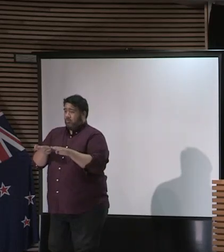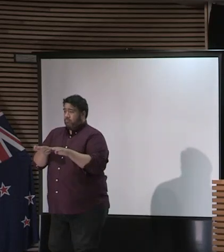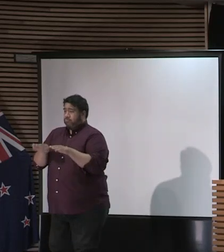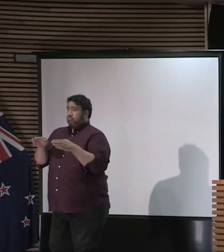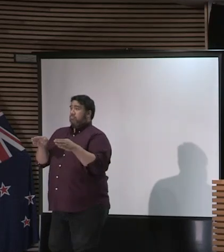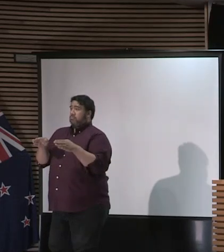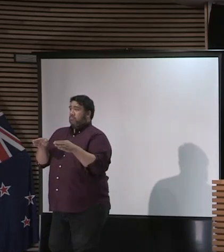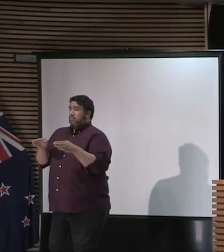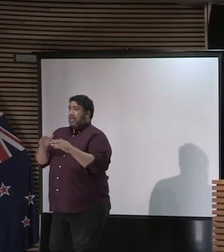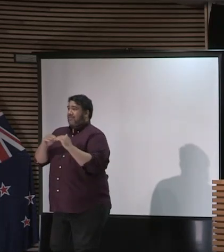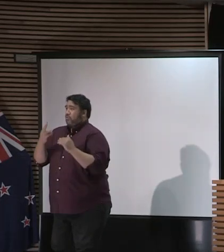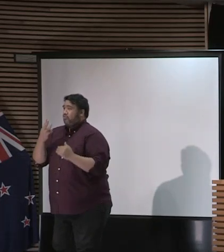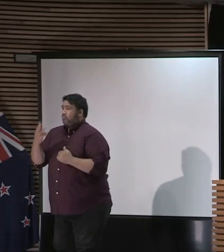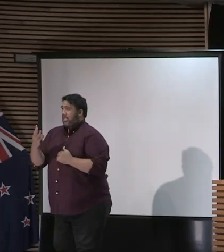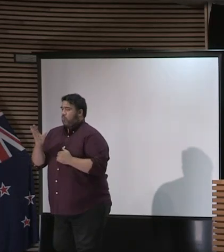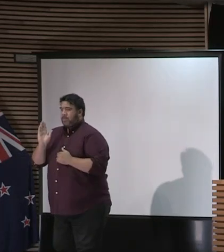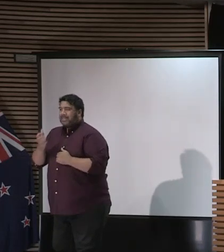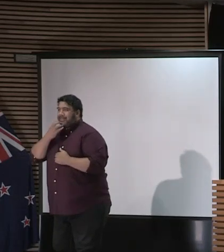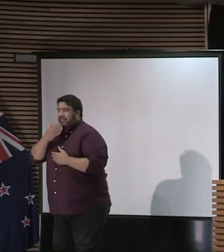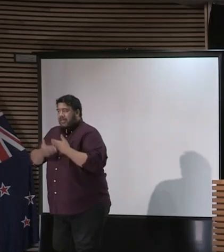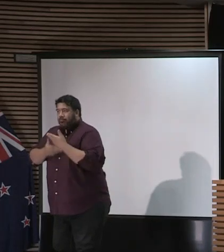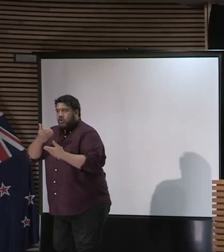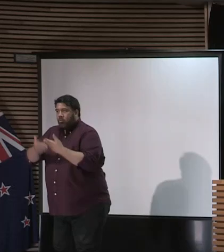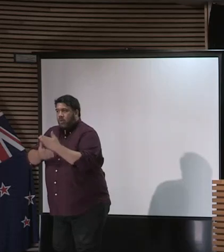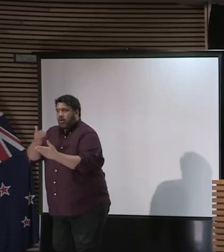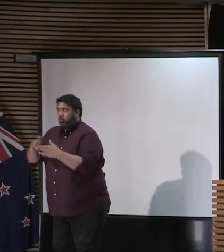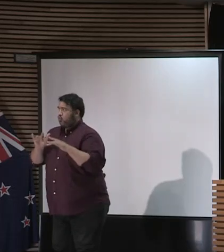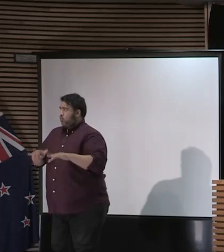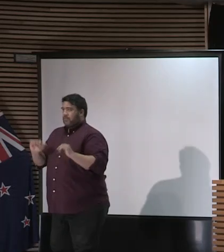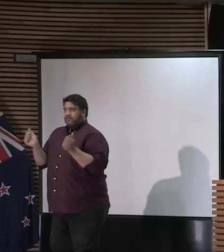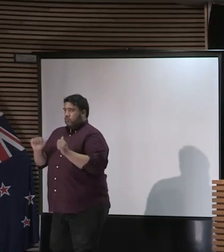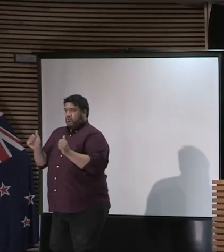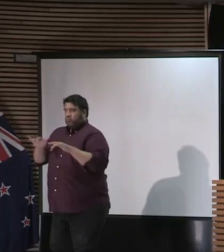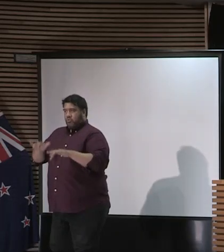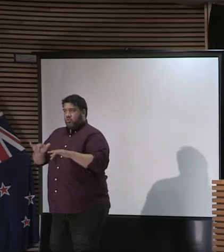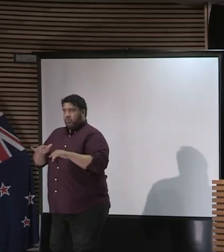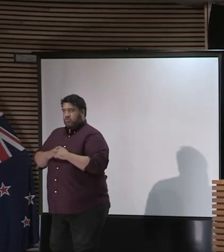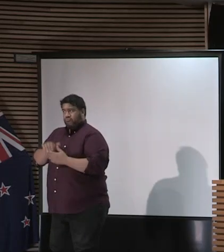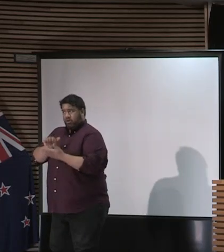have done that in lockdown. The goal now is to keep up that work. So we're now in the